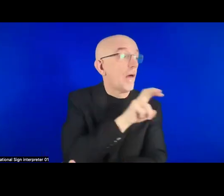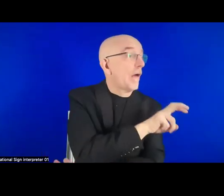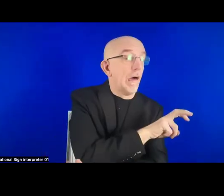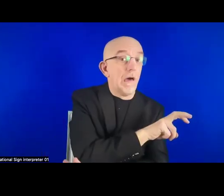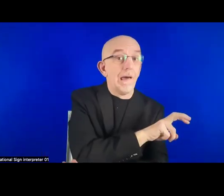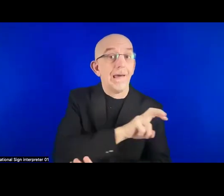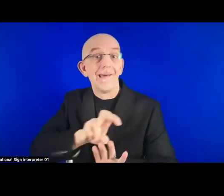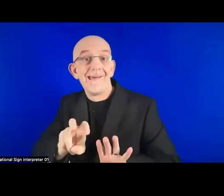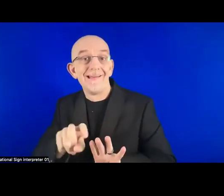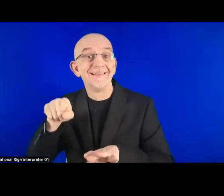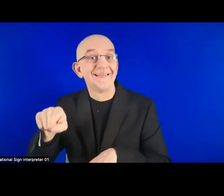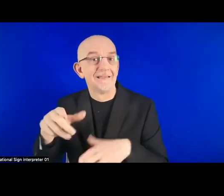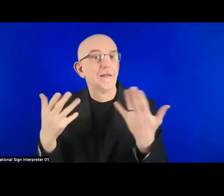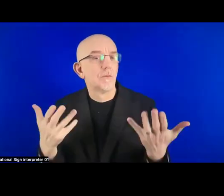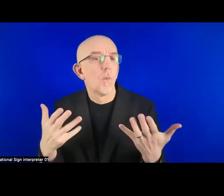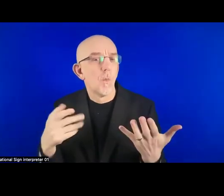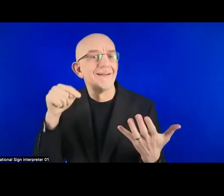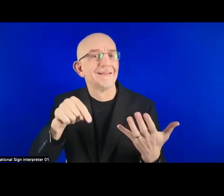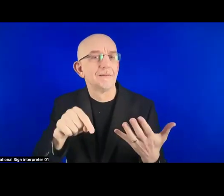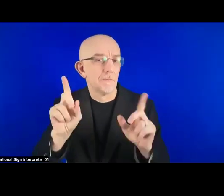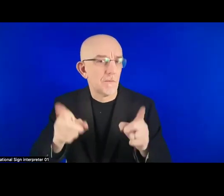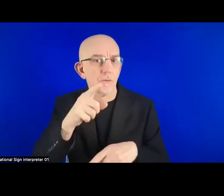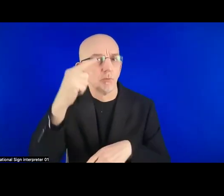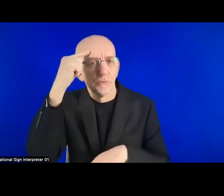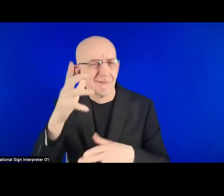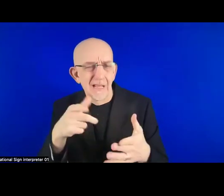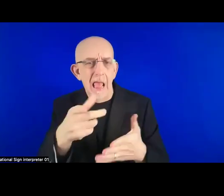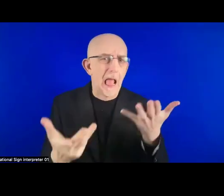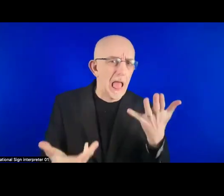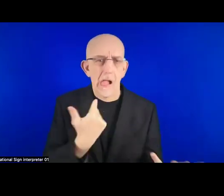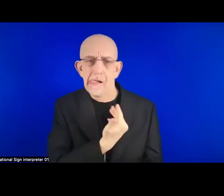about whether you meet the mobility criteria, you can always contact us at our